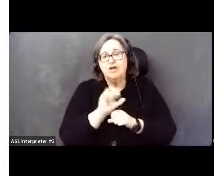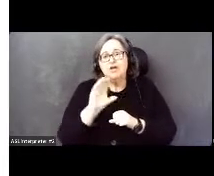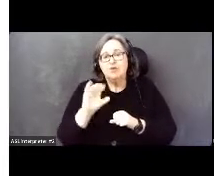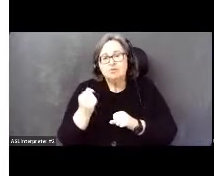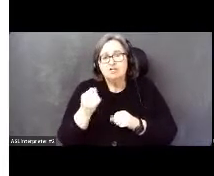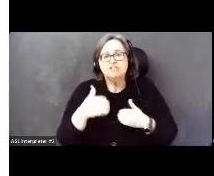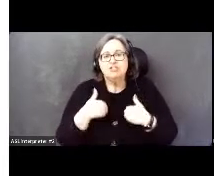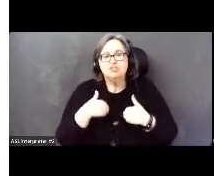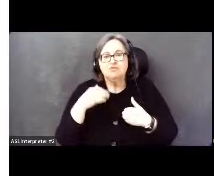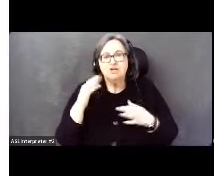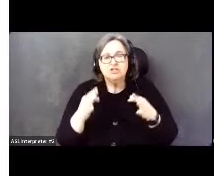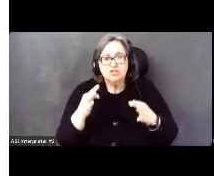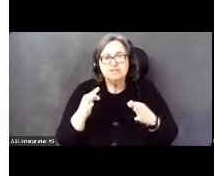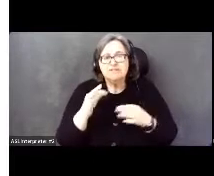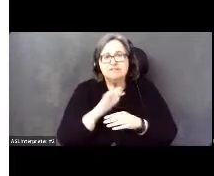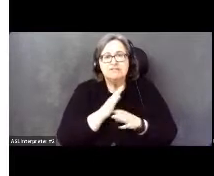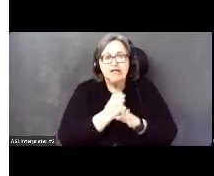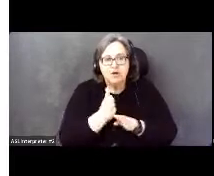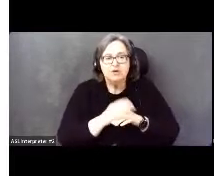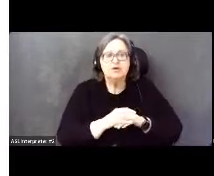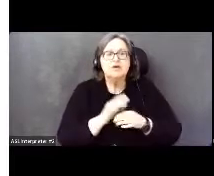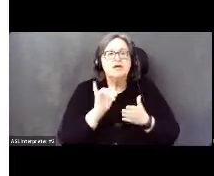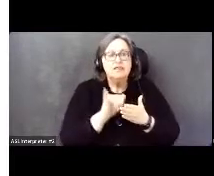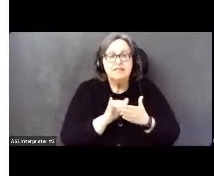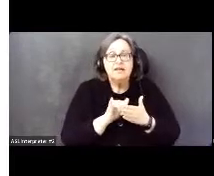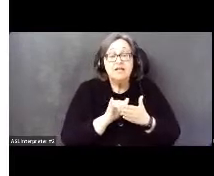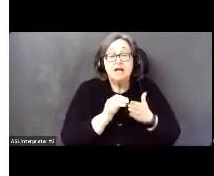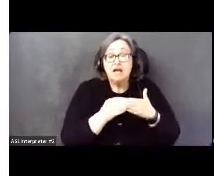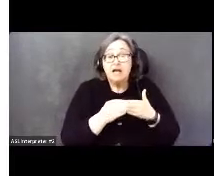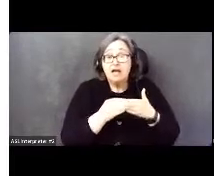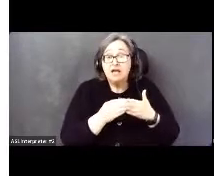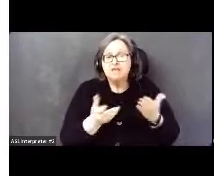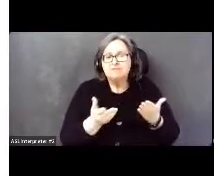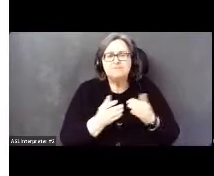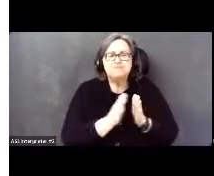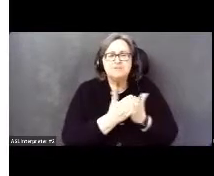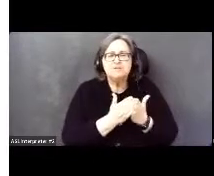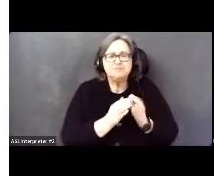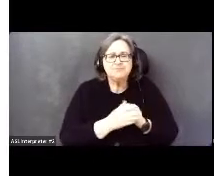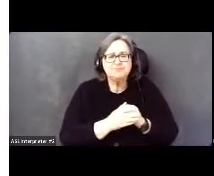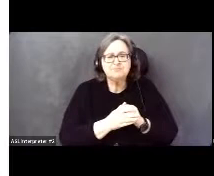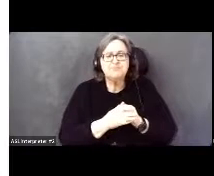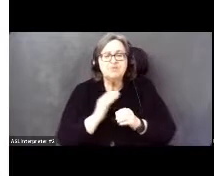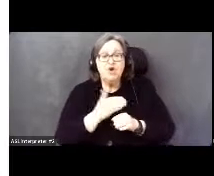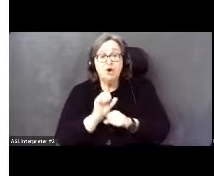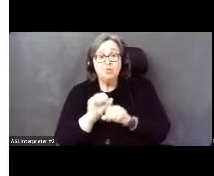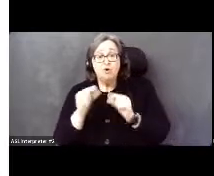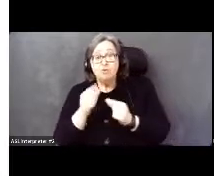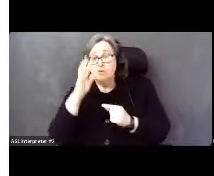area. The guide was put together kind of conceived by our work group through the administration